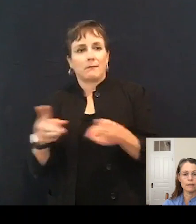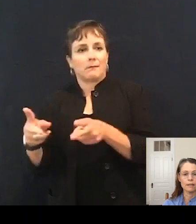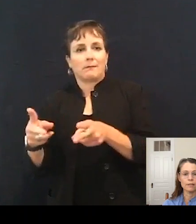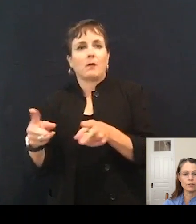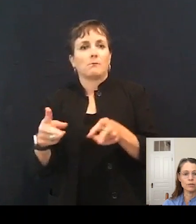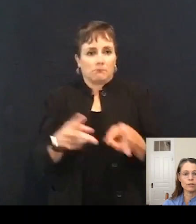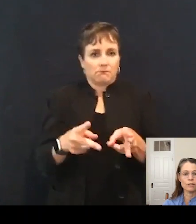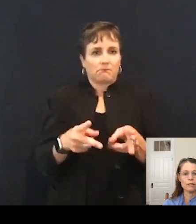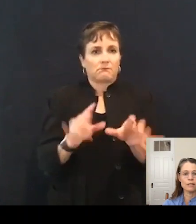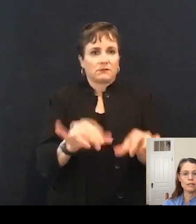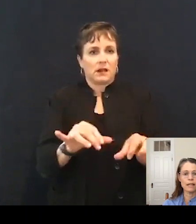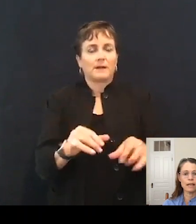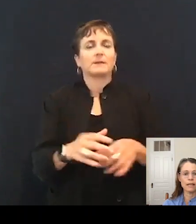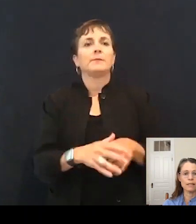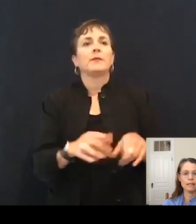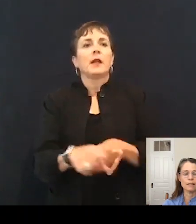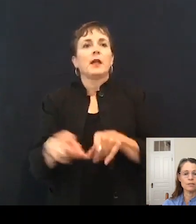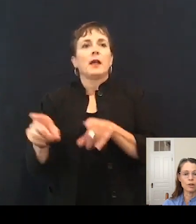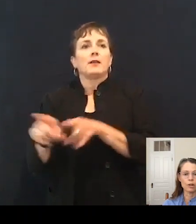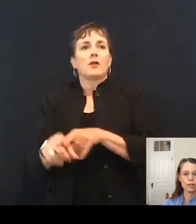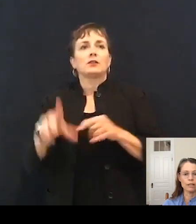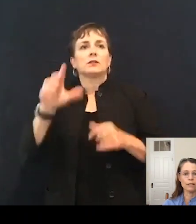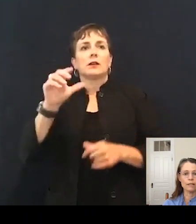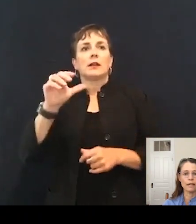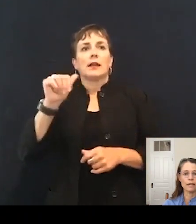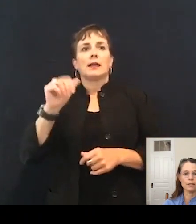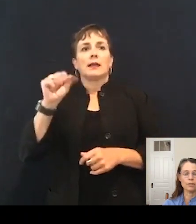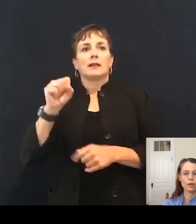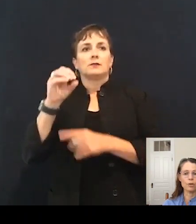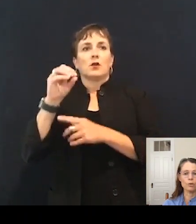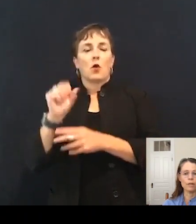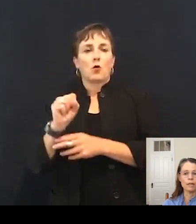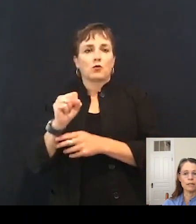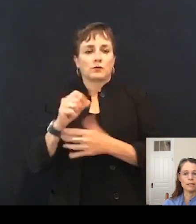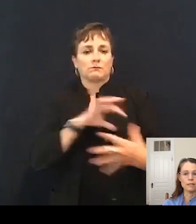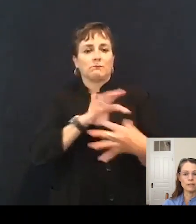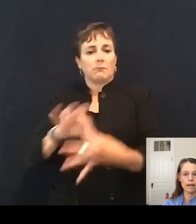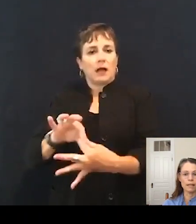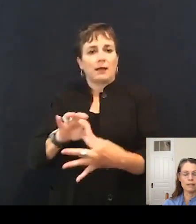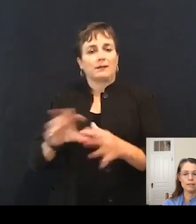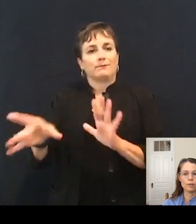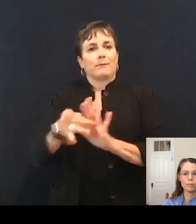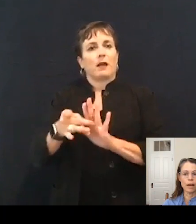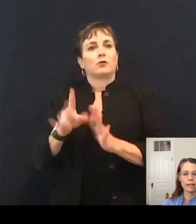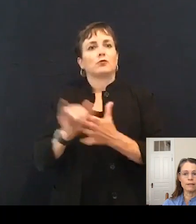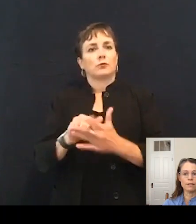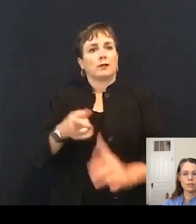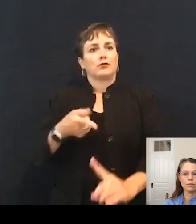The 216A-targeted ASO is designed to bind the 216A mutation,